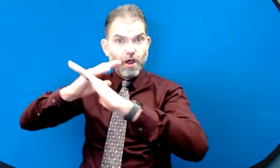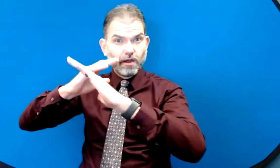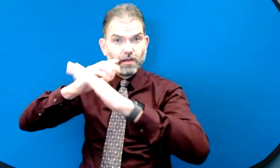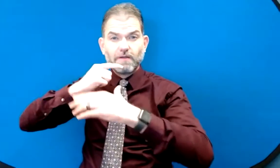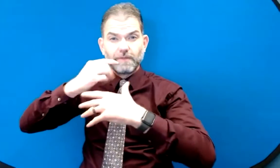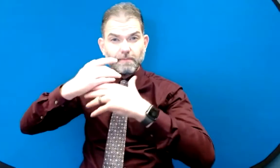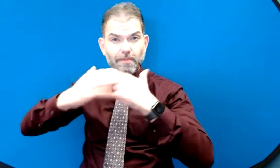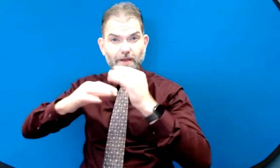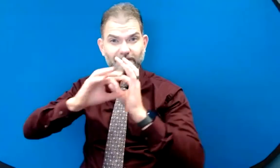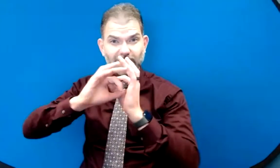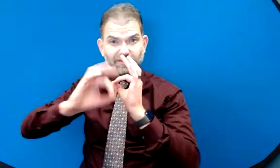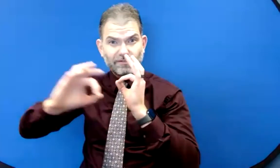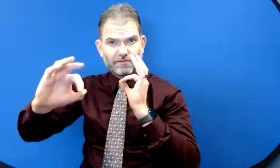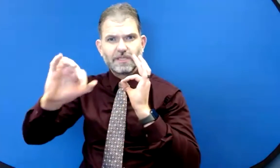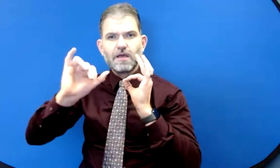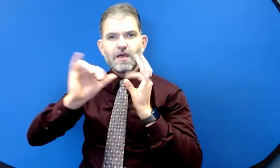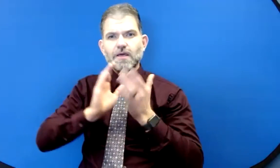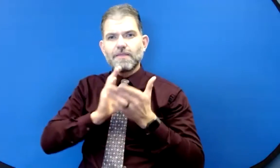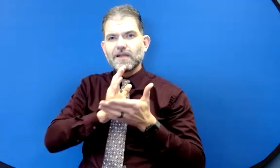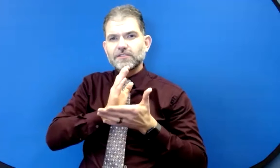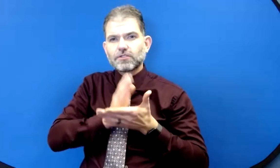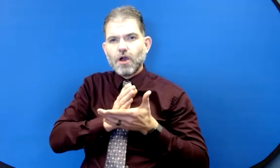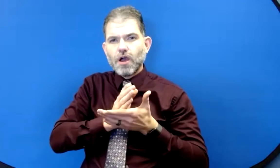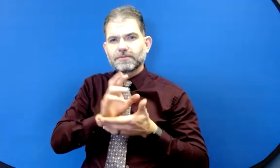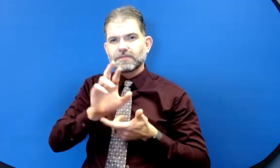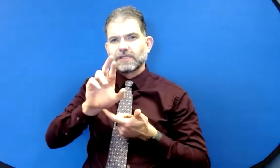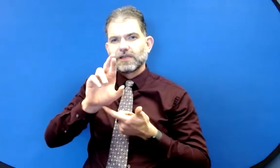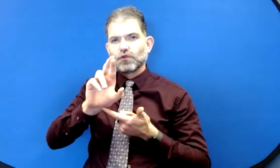ASL Interpreter: So when there are any blockages of blood vessels.